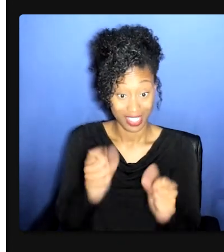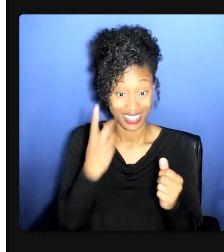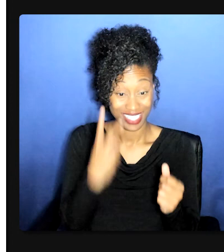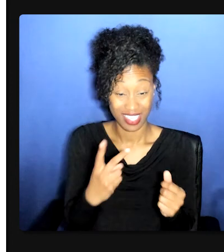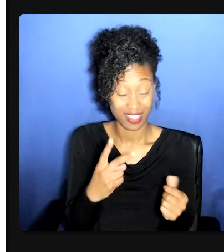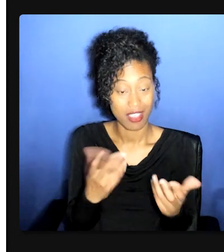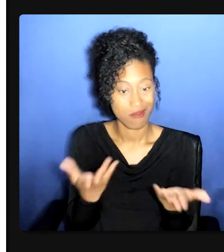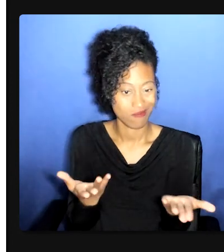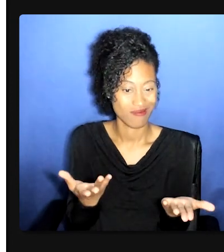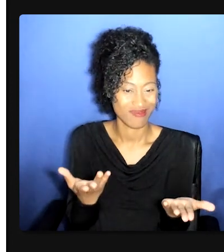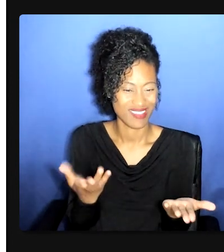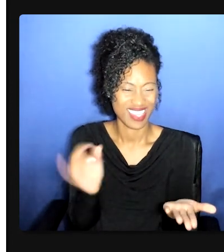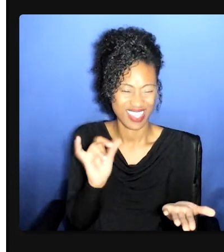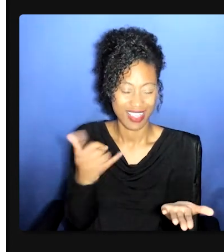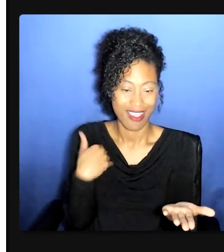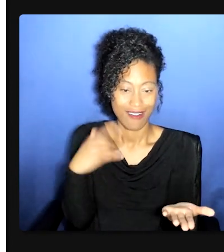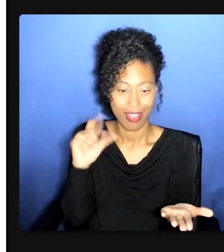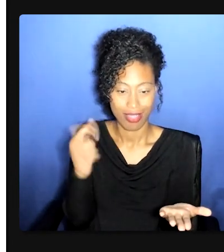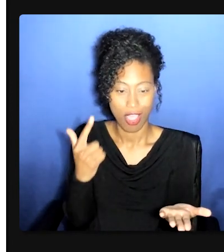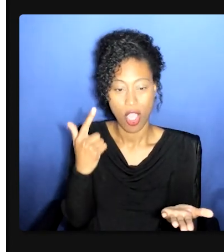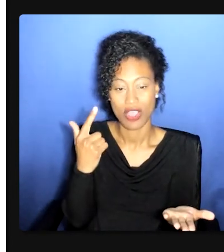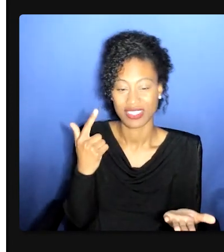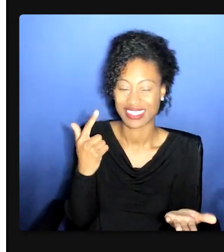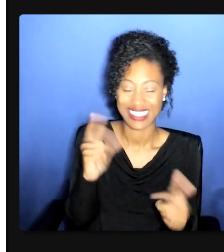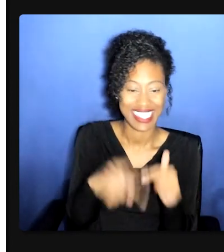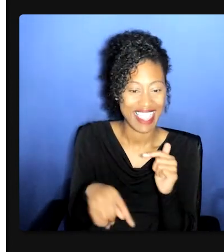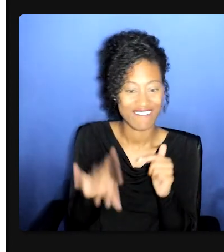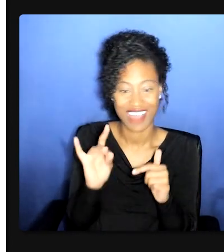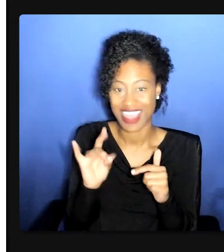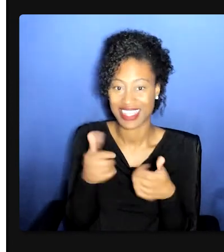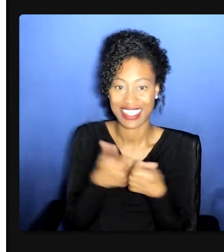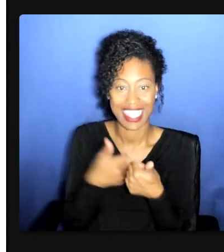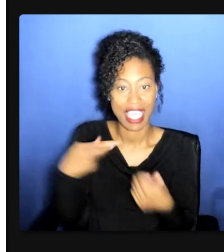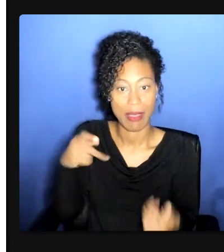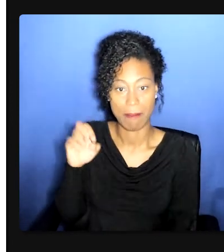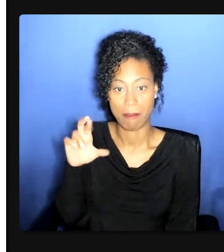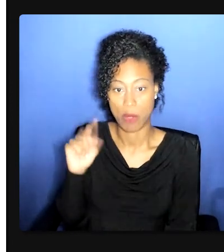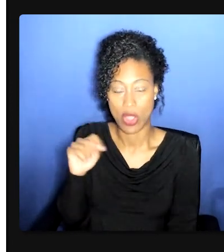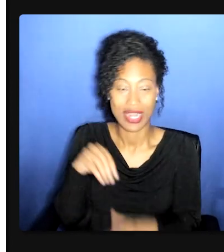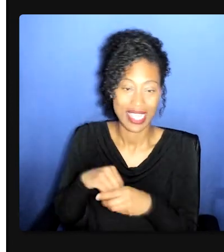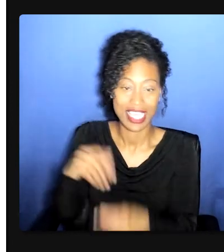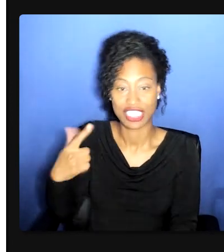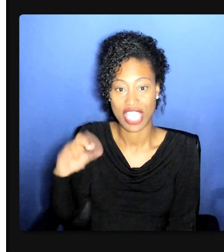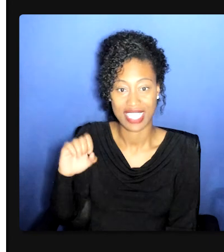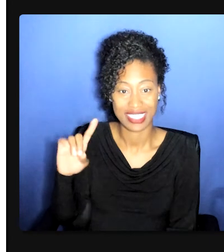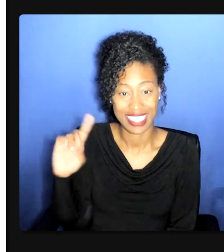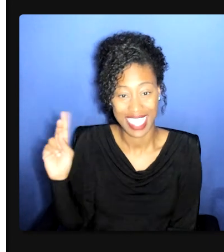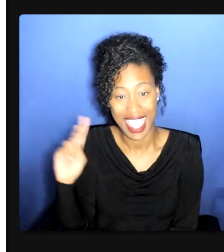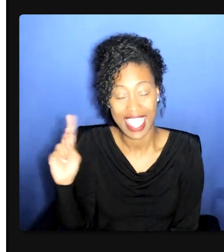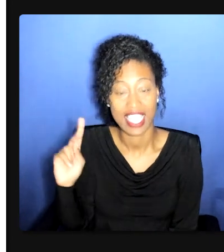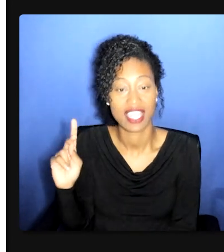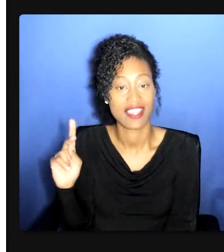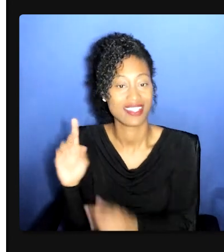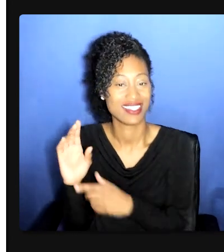So here we have some logs. For example "cannot find game_port in GSDK Config Settings".